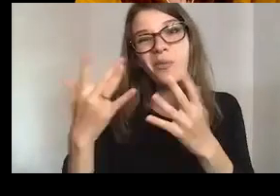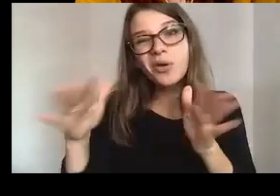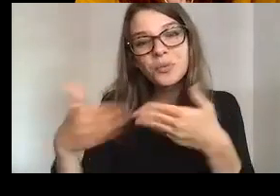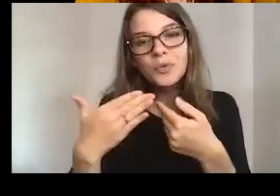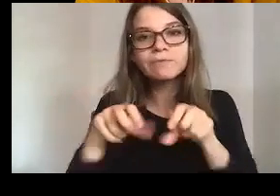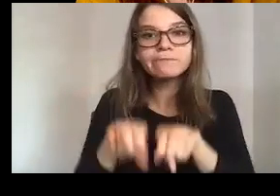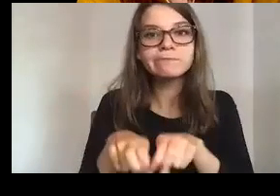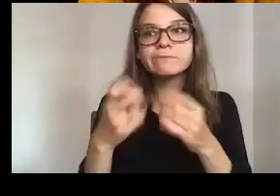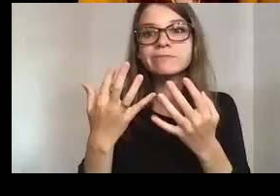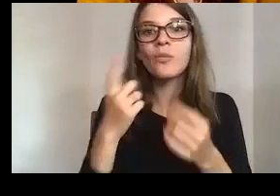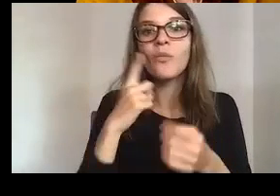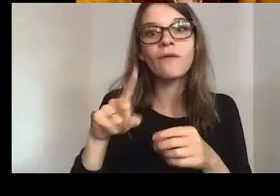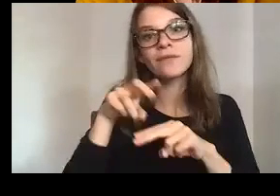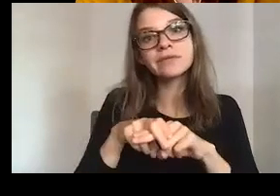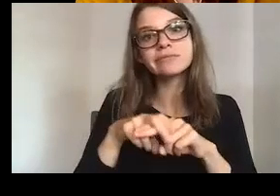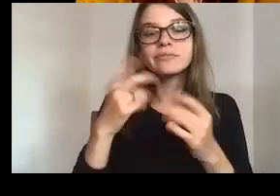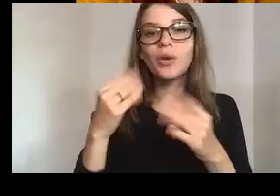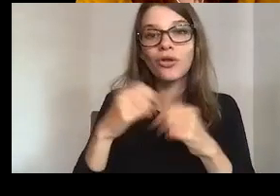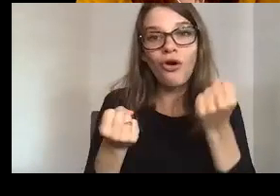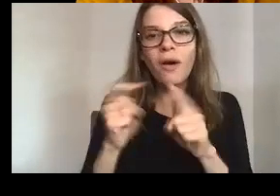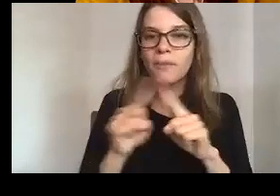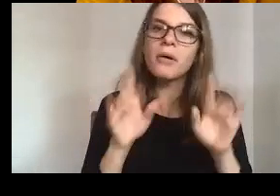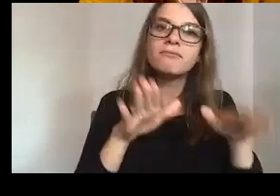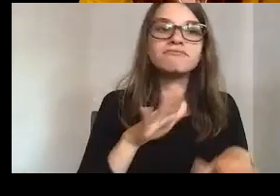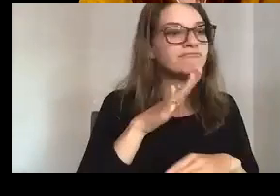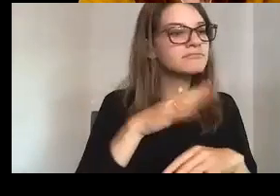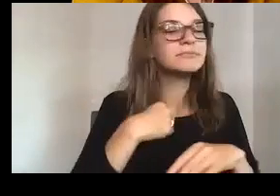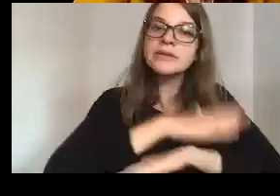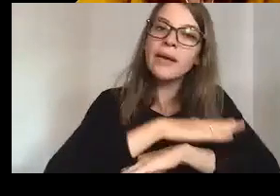to wait in your car but just being able to sit at your own table or on your own couch and be ready